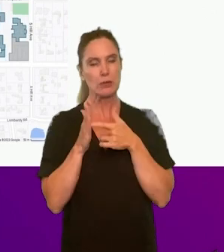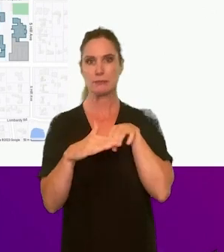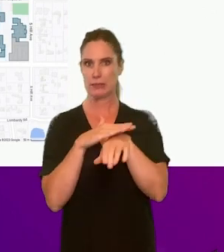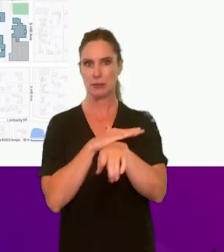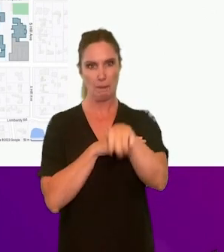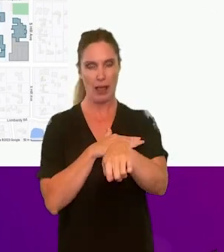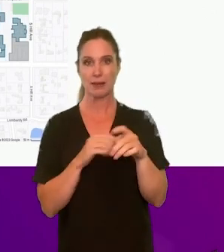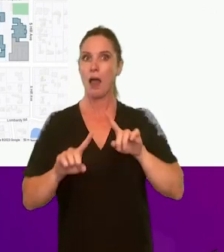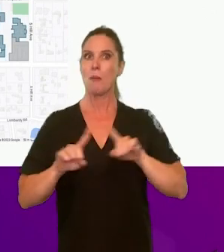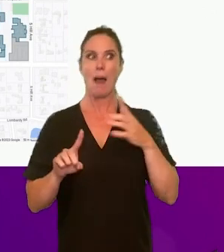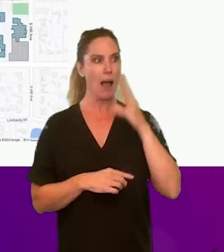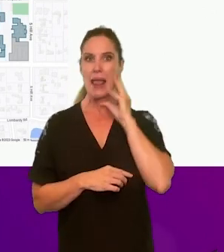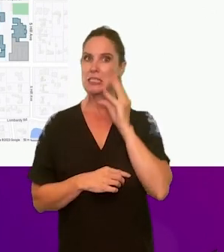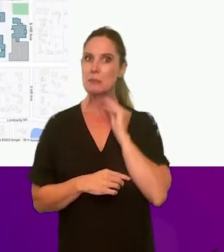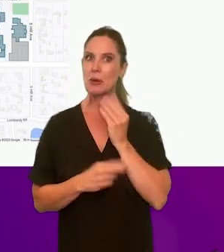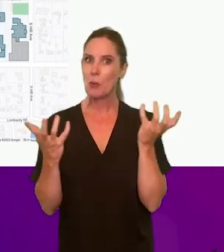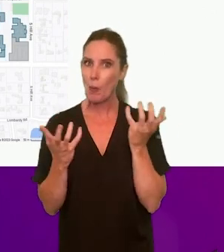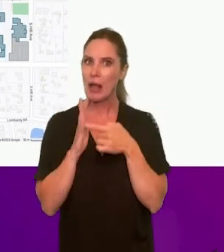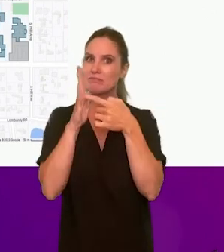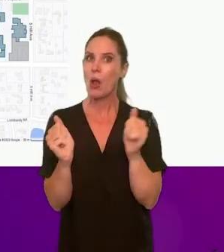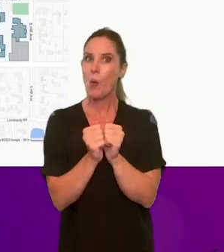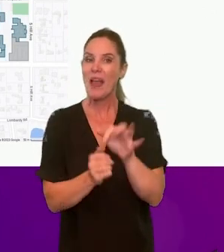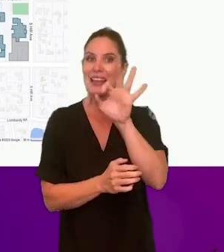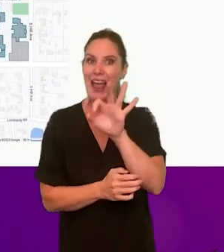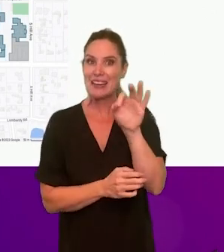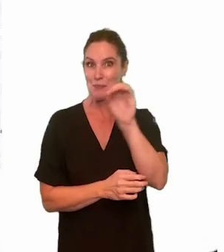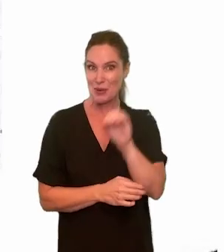with the 99% of maps on the web today with my screen-reader.